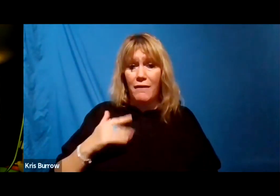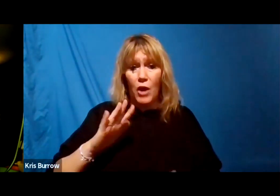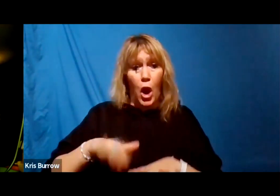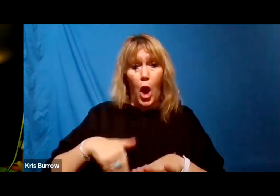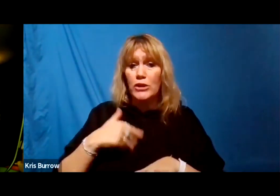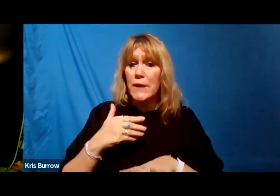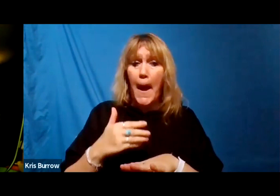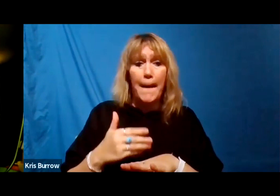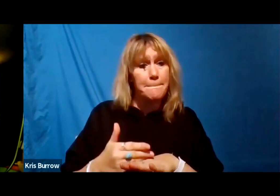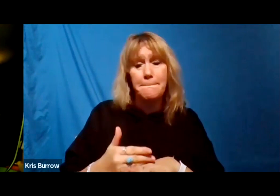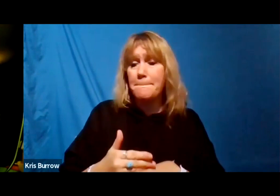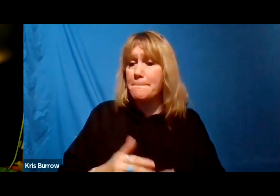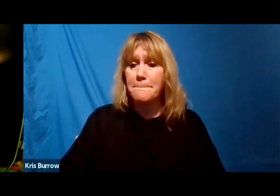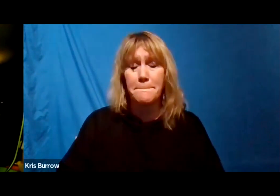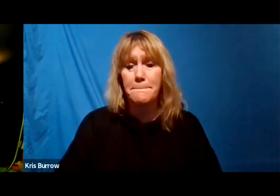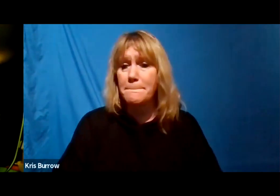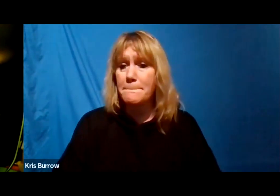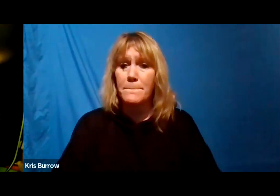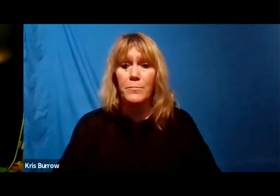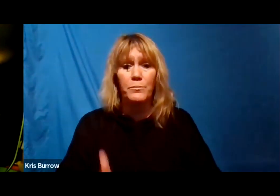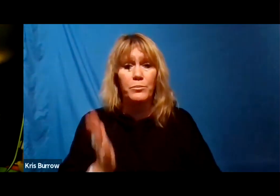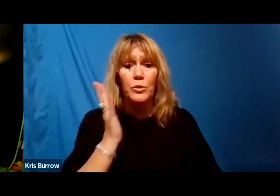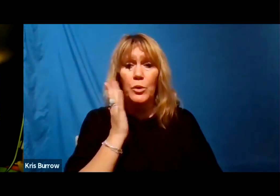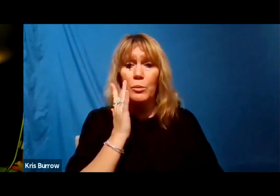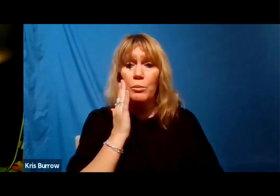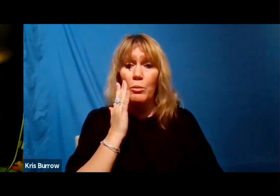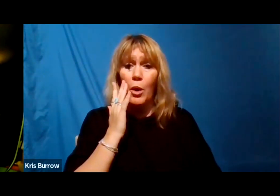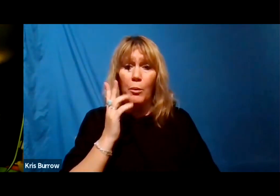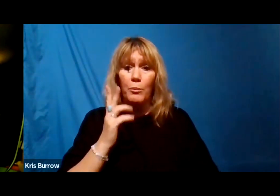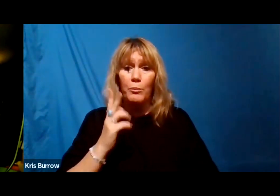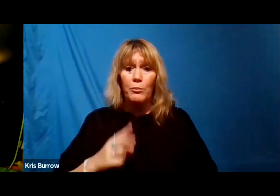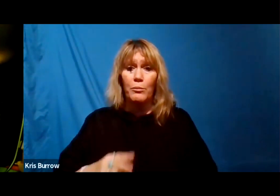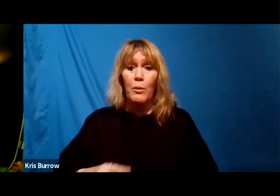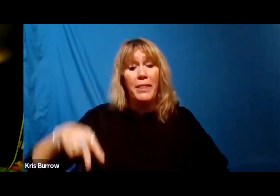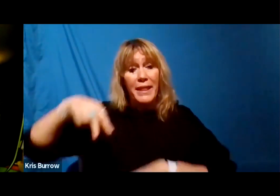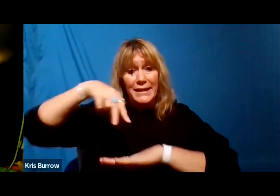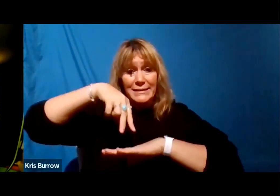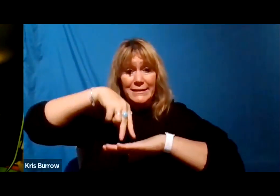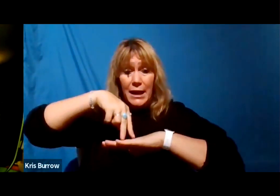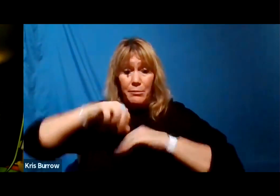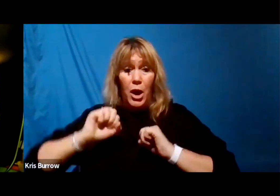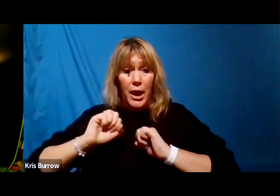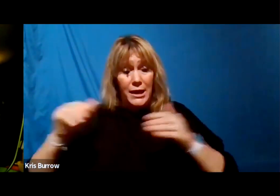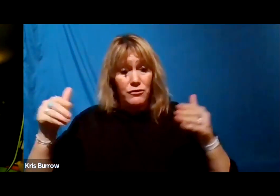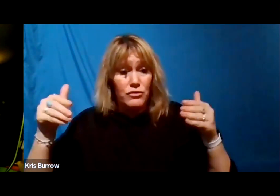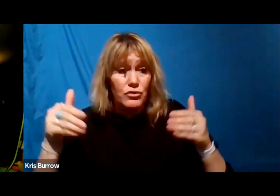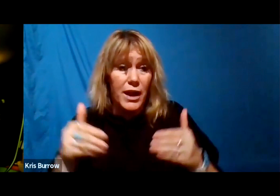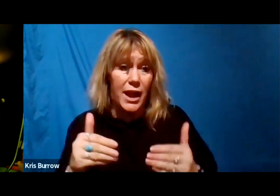Where is now our home? To just give us freedom.